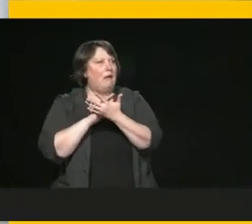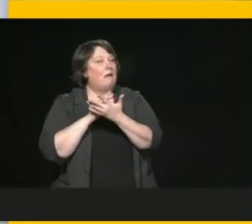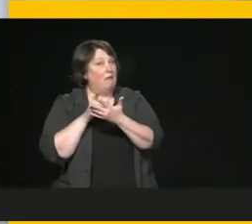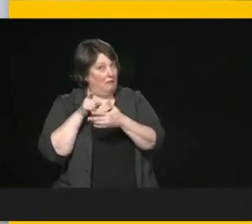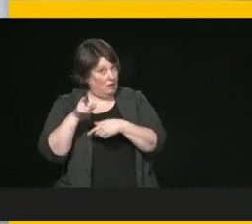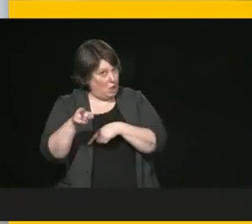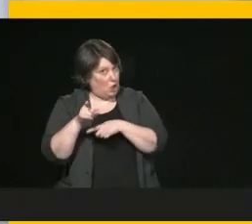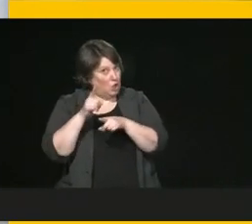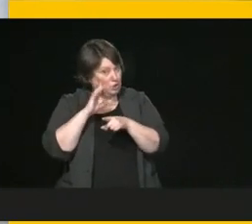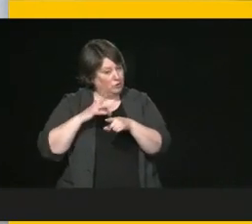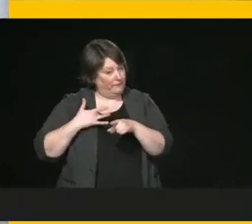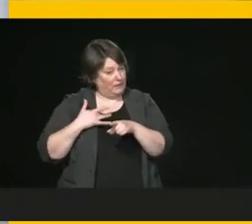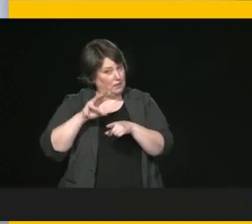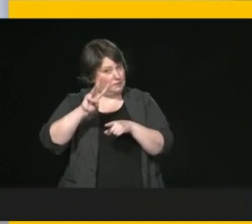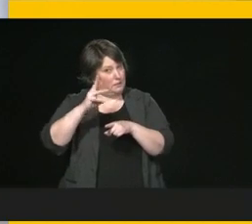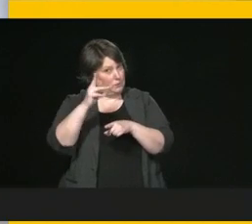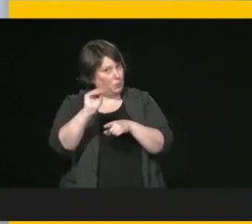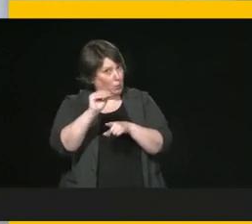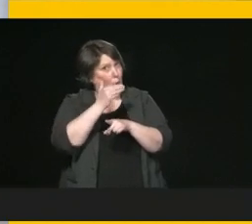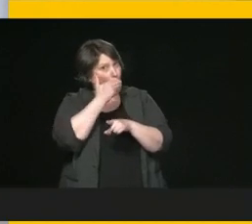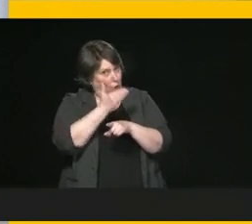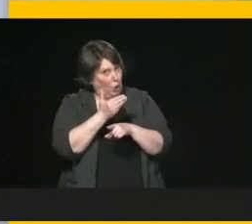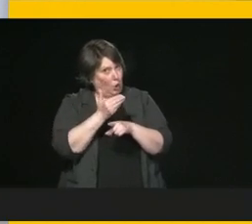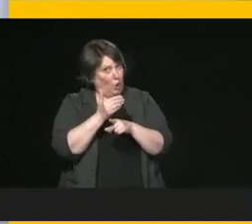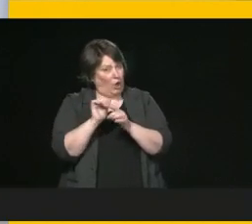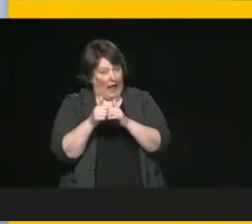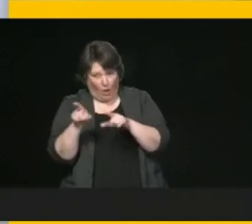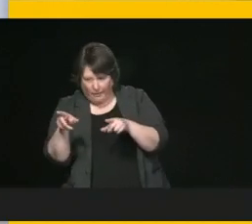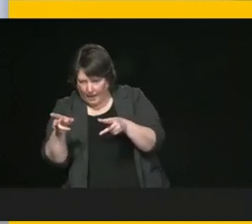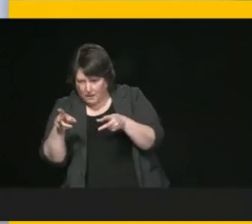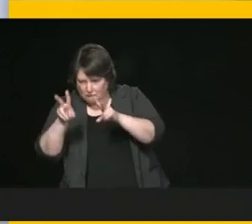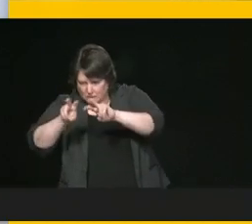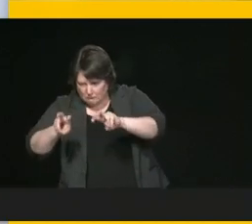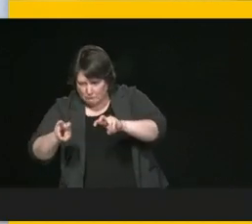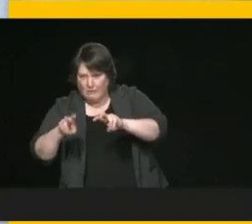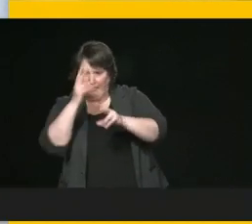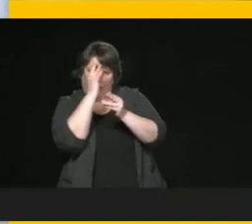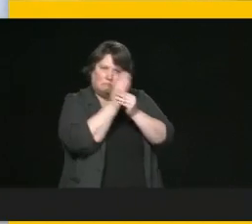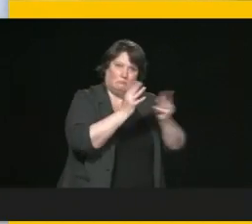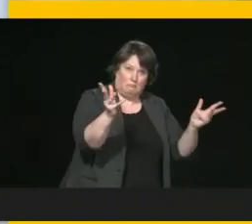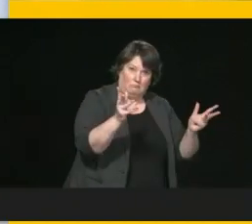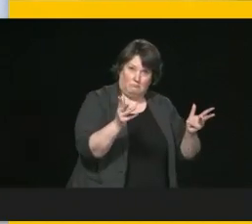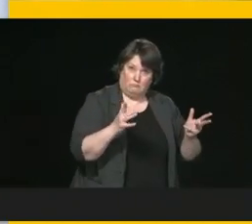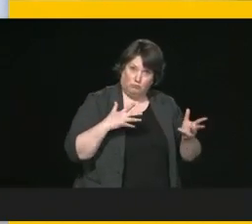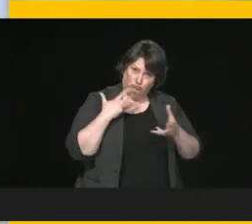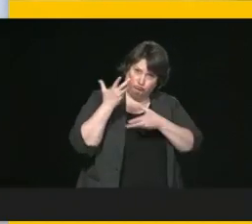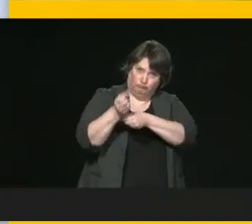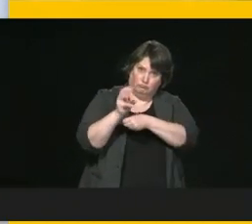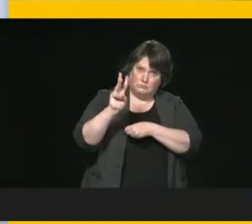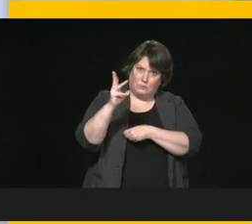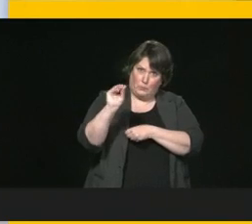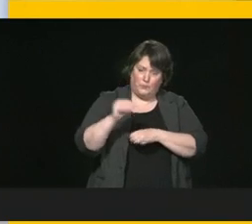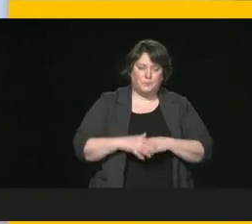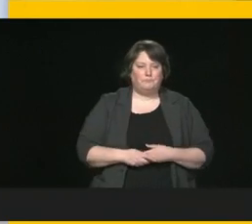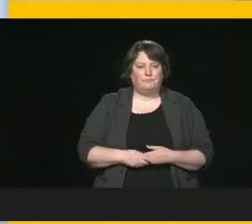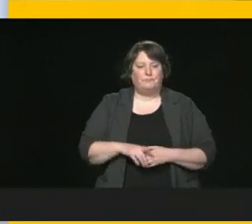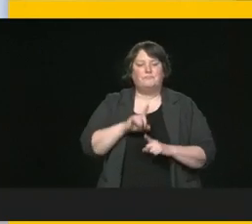FALSE OR MISLEADING, ESPECIALLY HUMAN-TO-HUMAN TRANSMISSION. DO YOU THINK THEY DID A GOOD JOB ON HOW THEY HANDLED THAT INFORMATION AND SHARED WIT